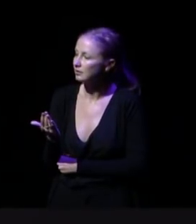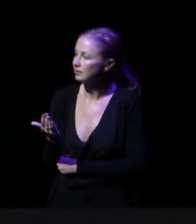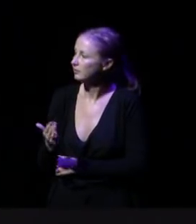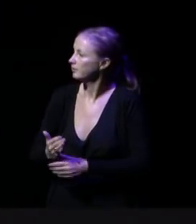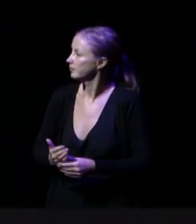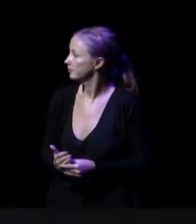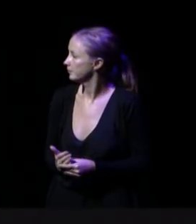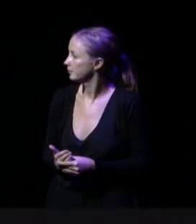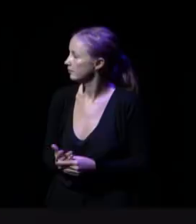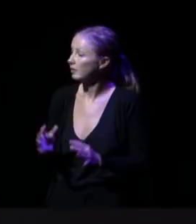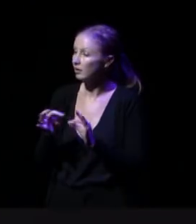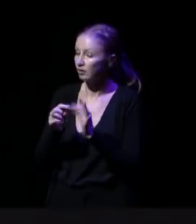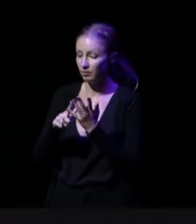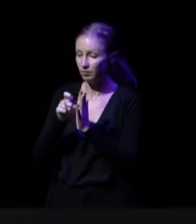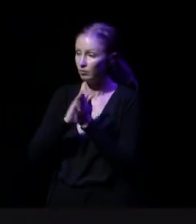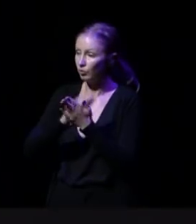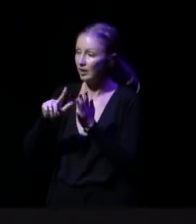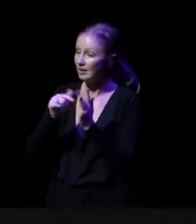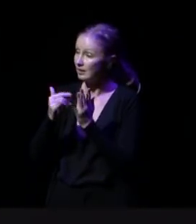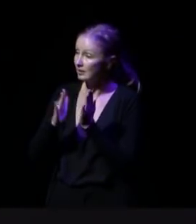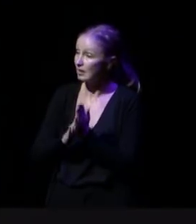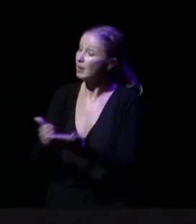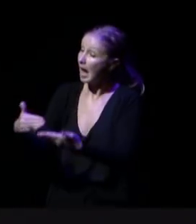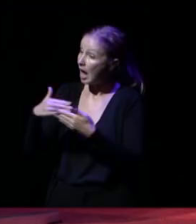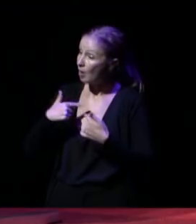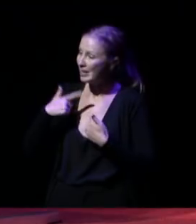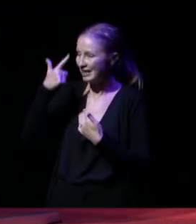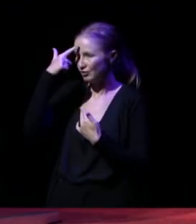Buddhism helped me to silence a lot of the mental chatter